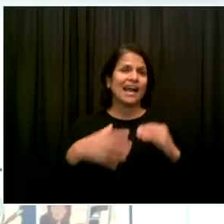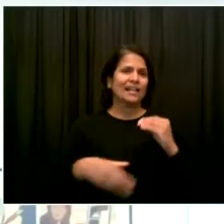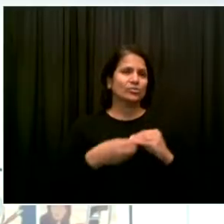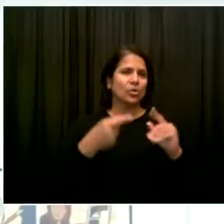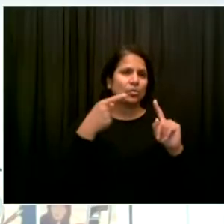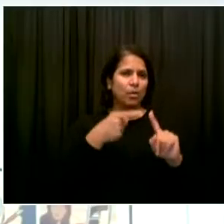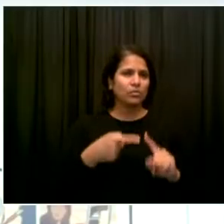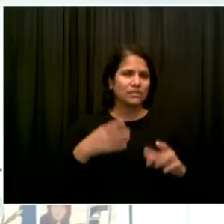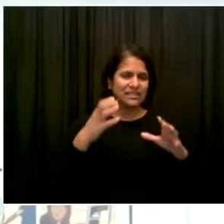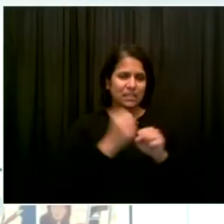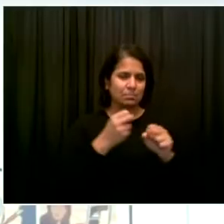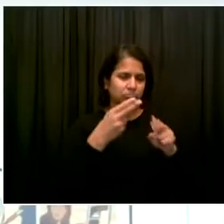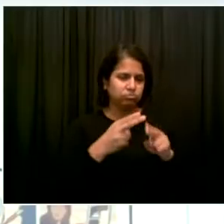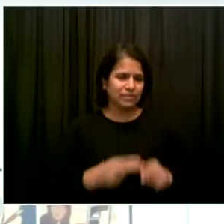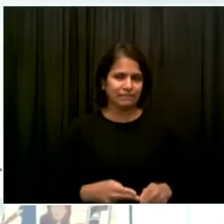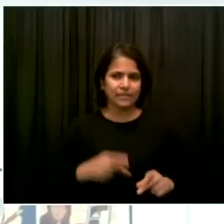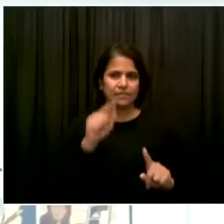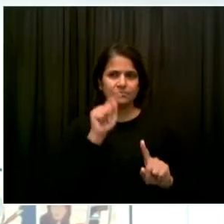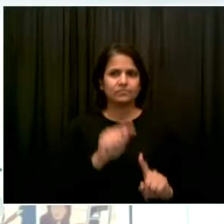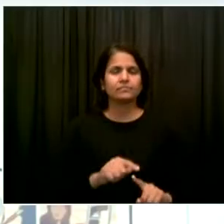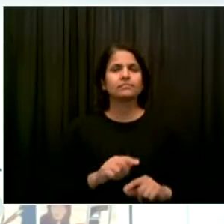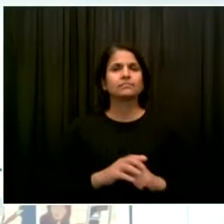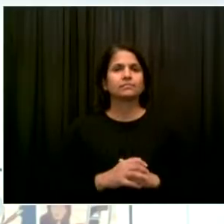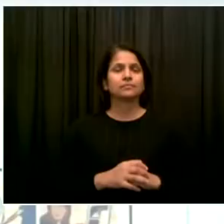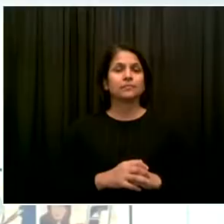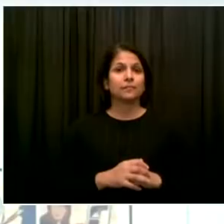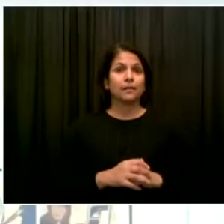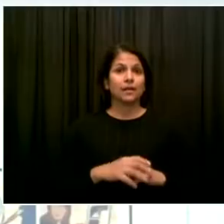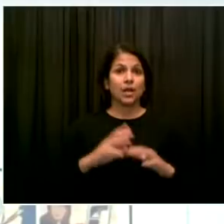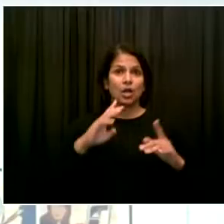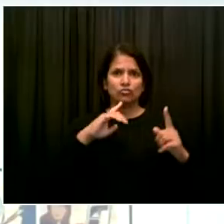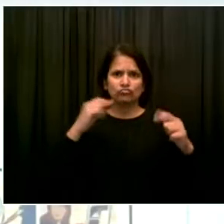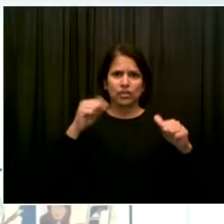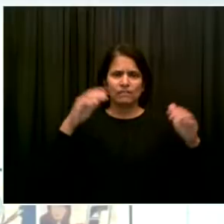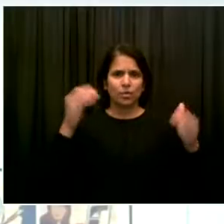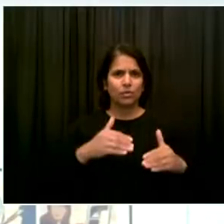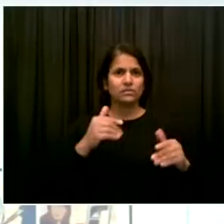I AGREE WITH THE SUMMARY THAT YOU PROVIDED. I'LL MAKE A COUPLE OF